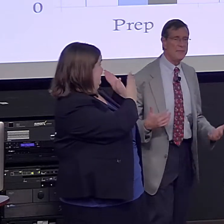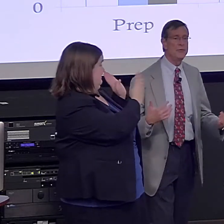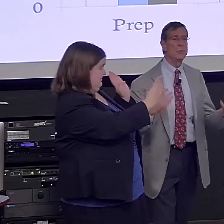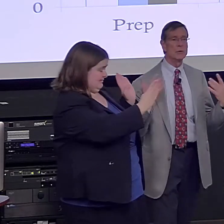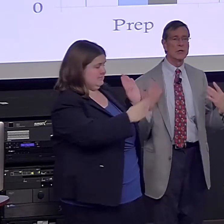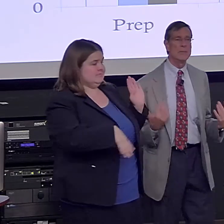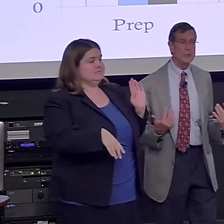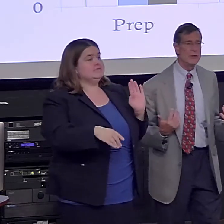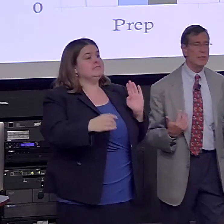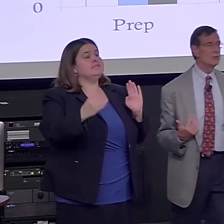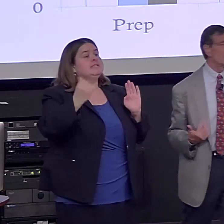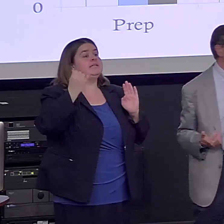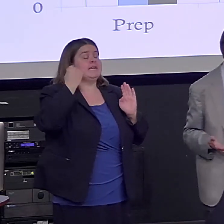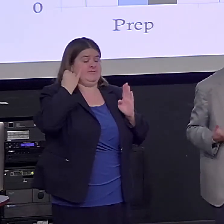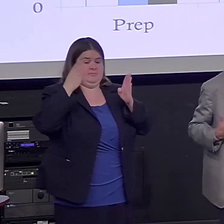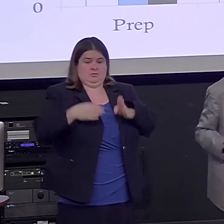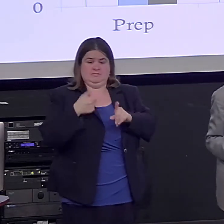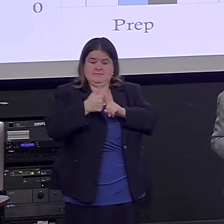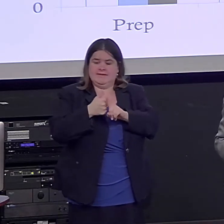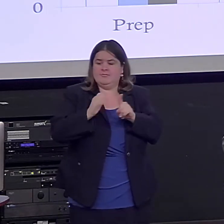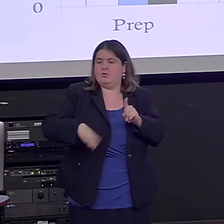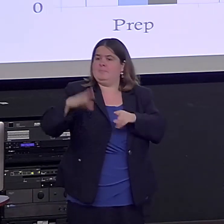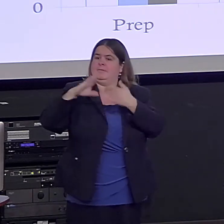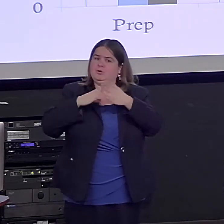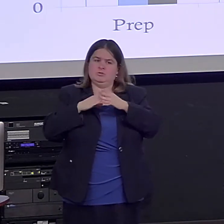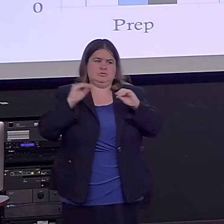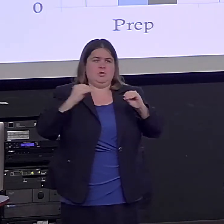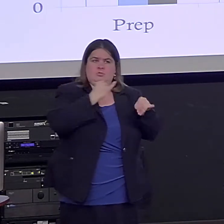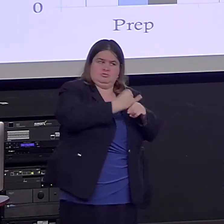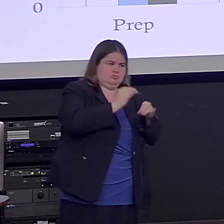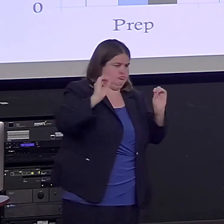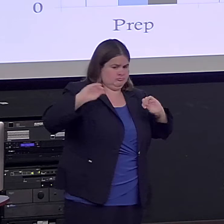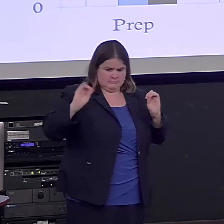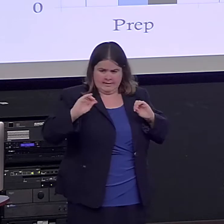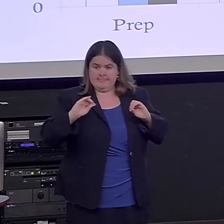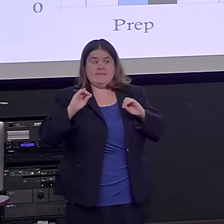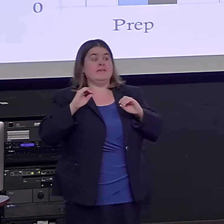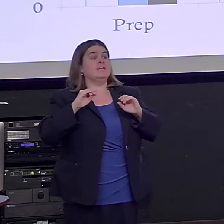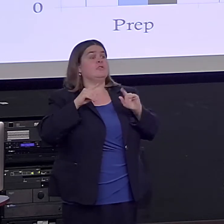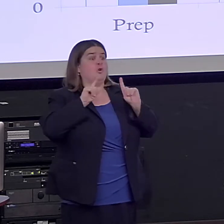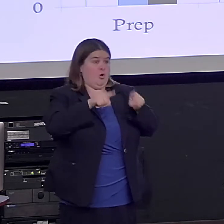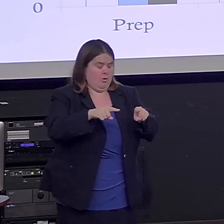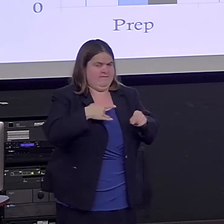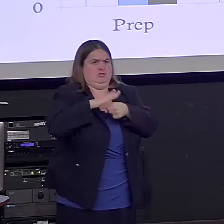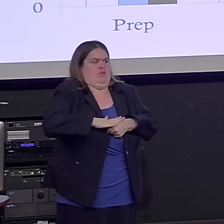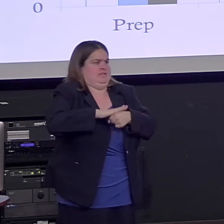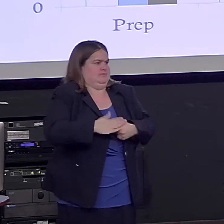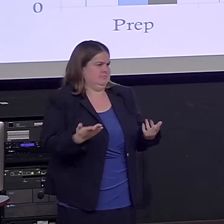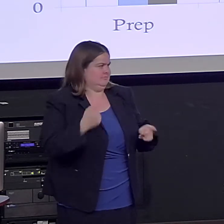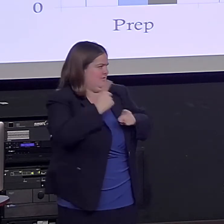if you were a community control and you were put into this Trier stress test, you're stressed out.